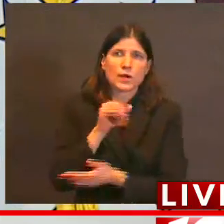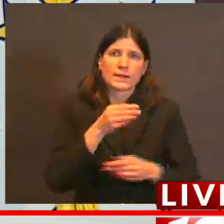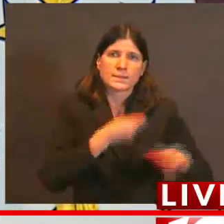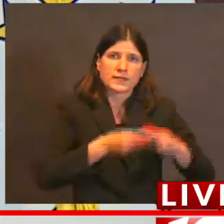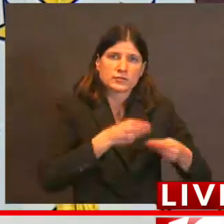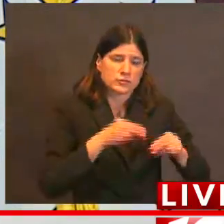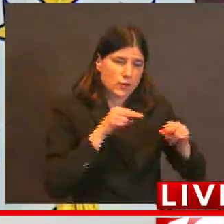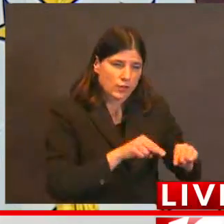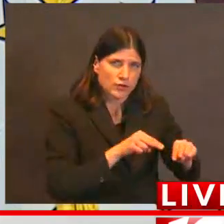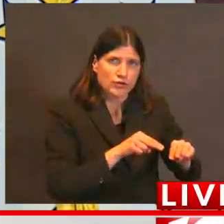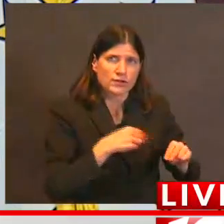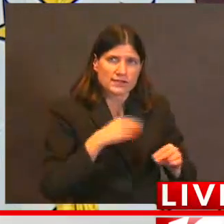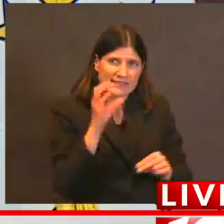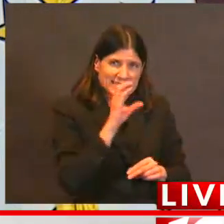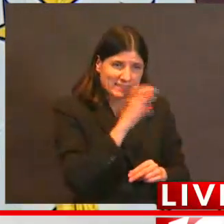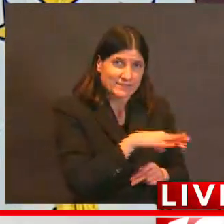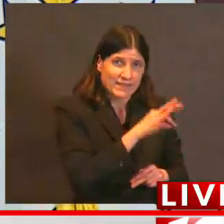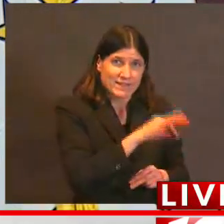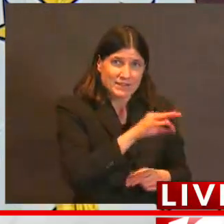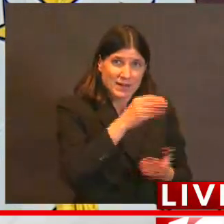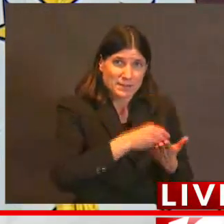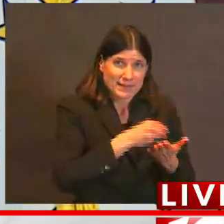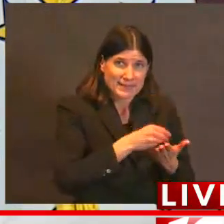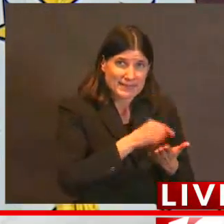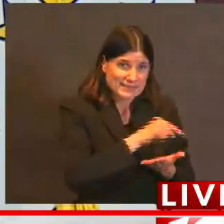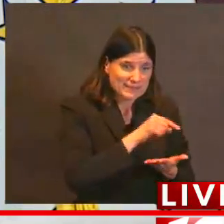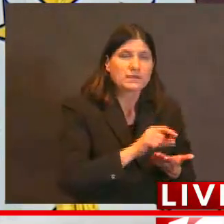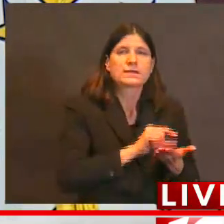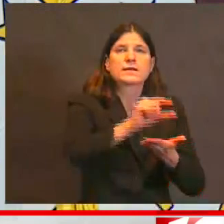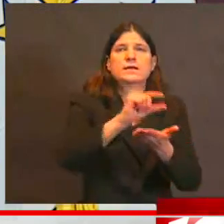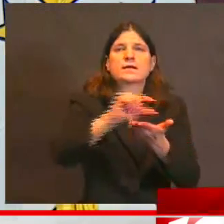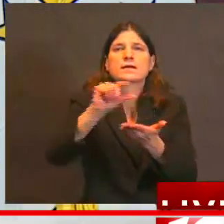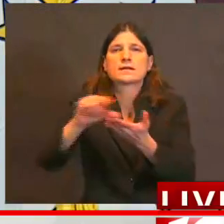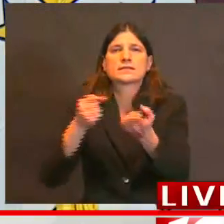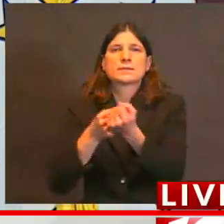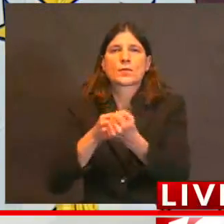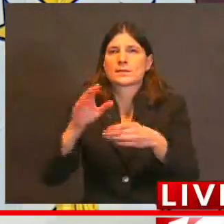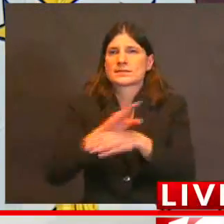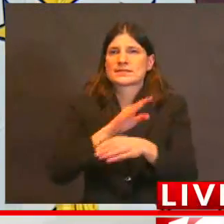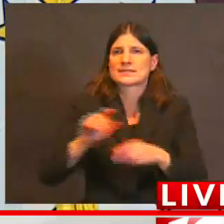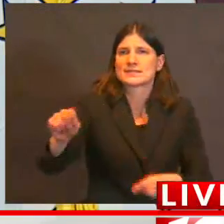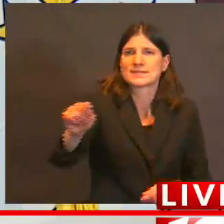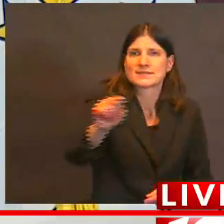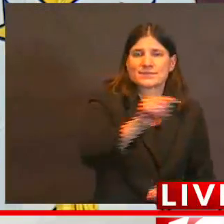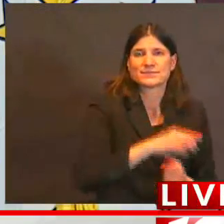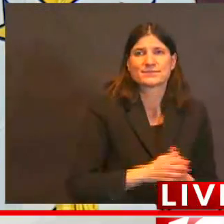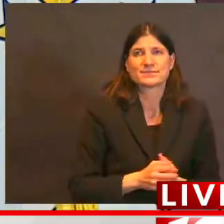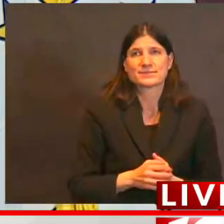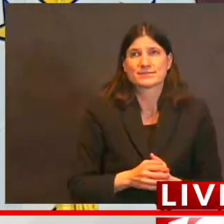GOVERNMENT HAS OFFERED TO SUPPORT BUSINESSES WHEN THAT RAN OUT WE WERE ONE OF THE FEW STATES THAT BROUGHT IN THE FUNDING THAT WE HAVE MANAGED